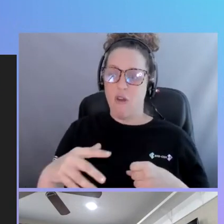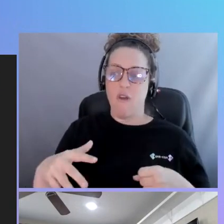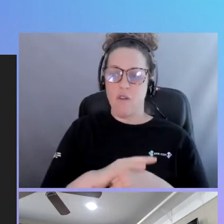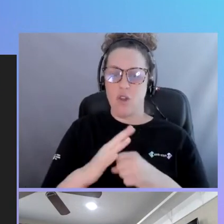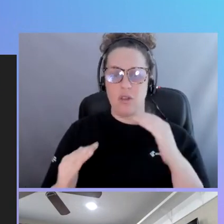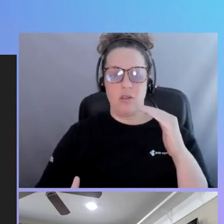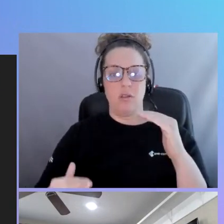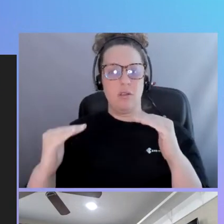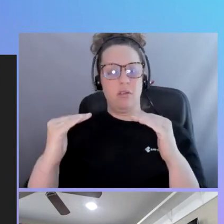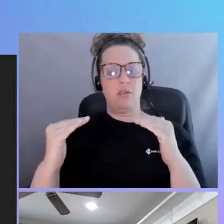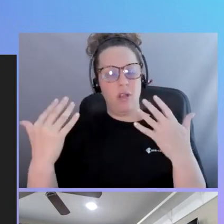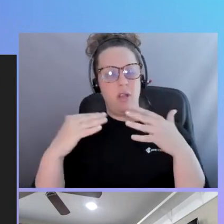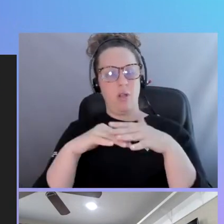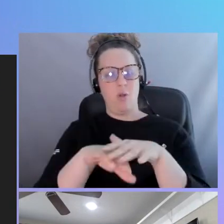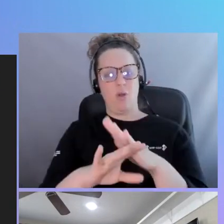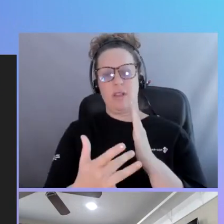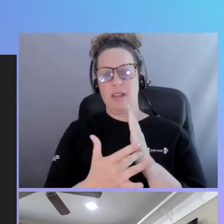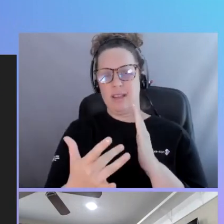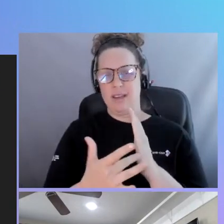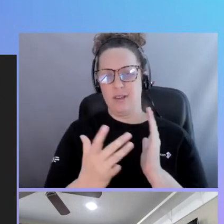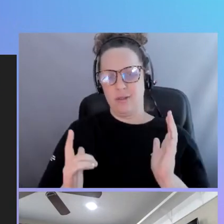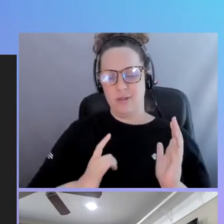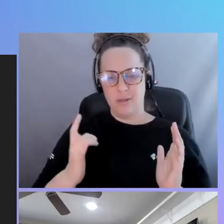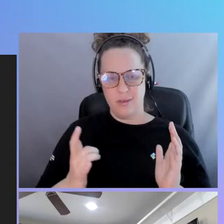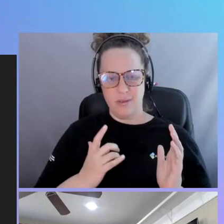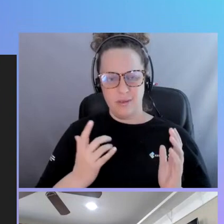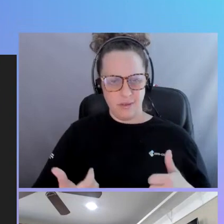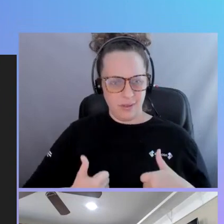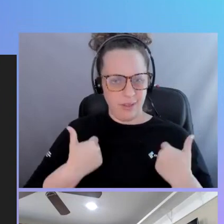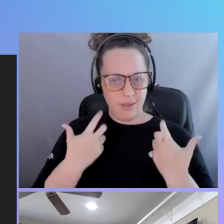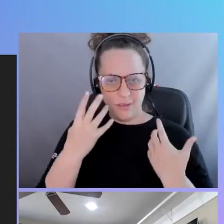the digital lifestyle. And I know all about digital working